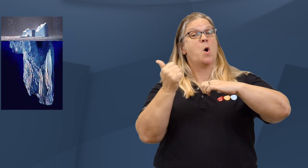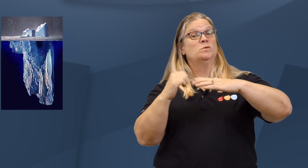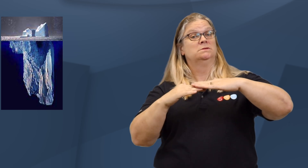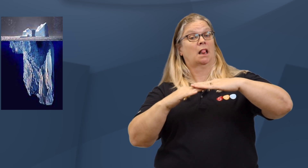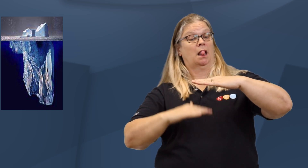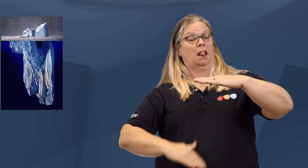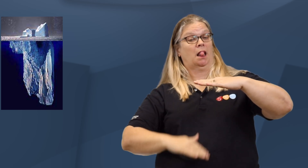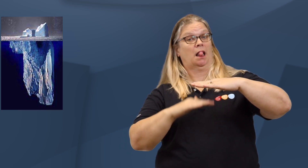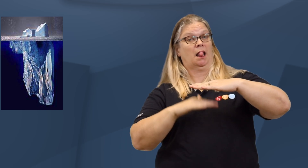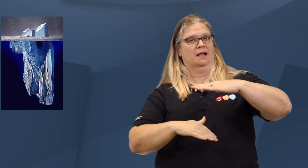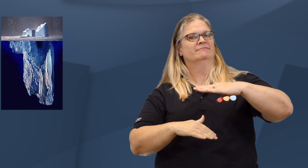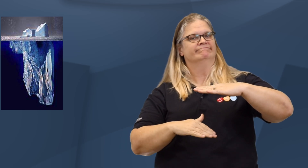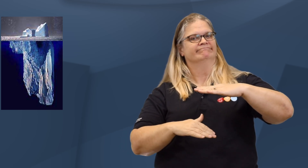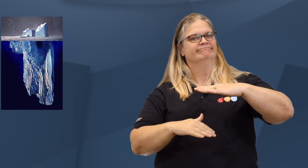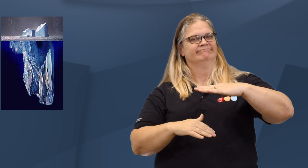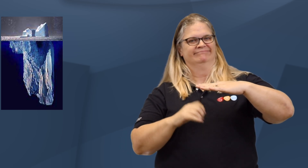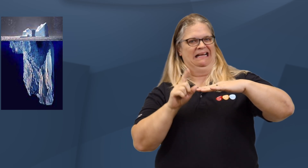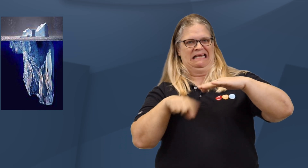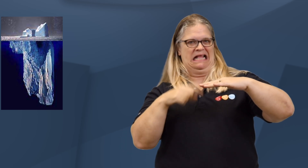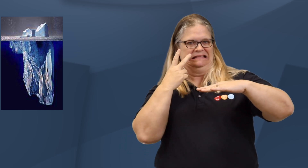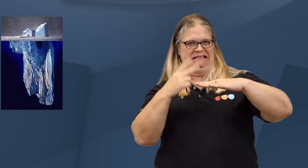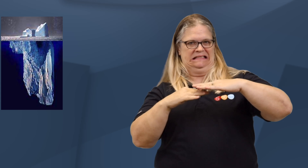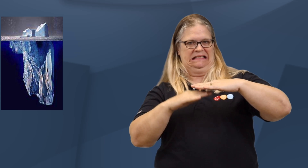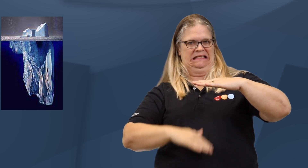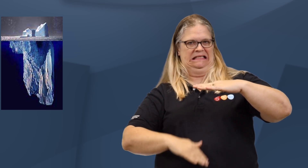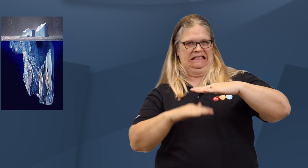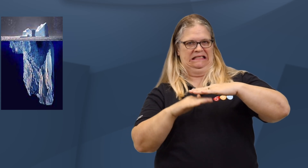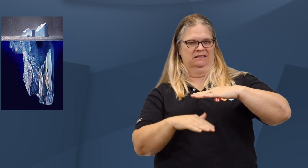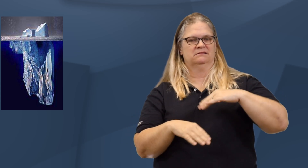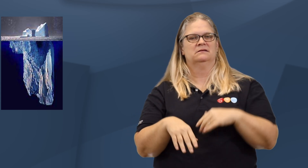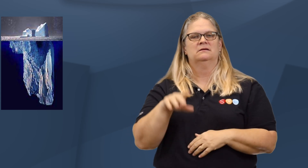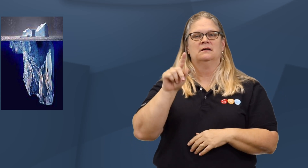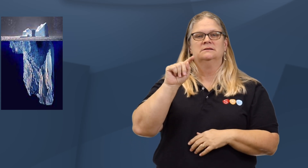The vast majority of the iceberg cannot be seen. It is beneath the surface.